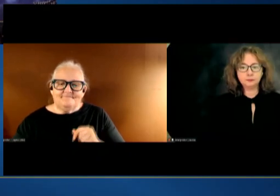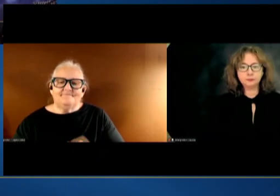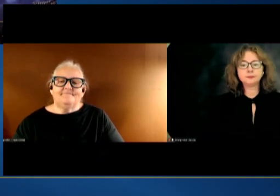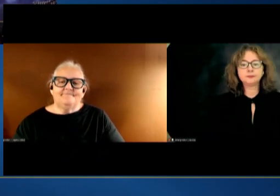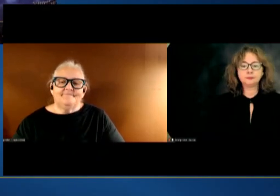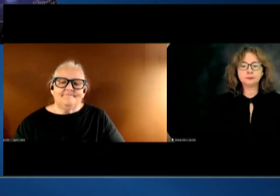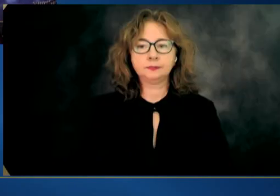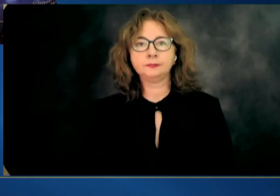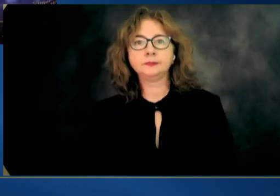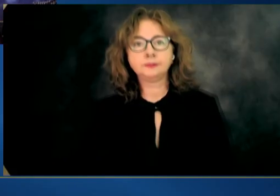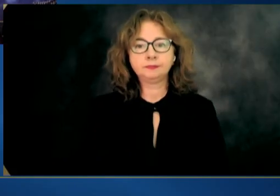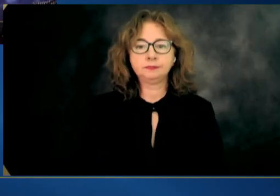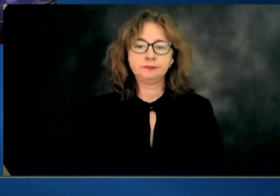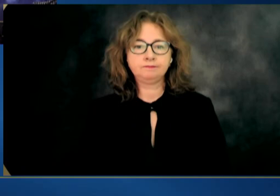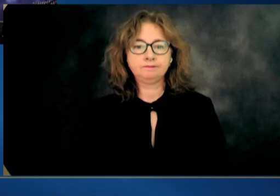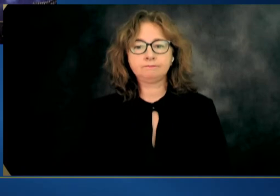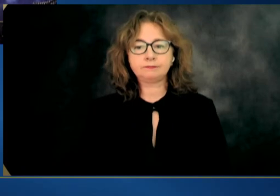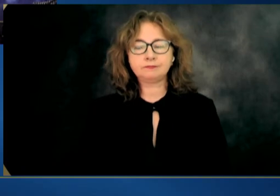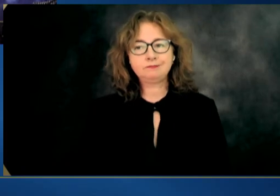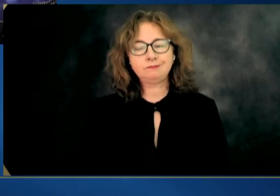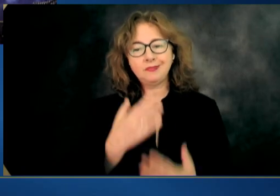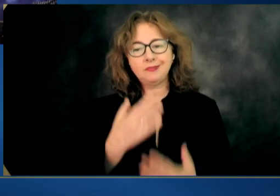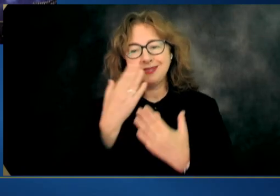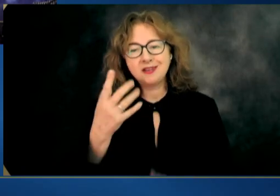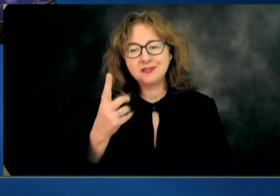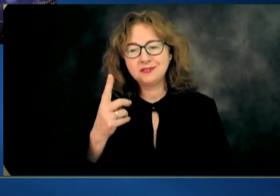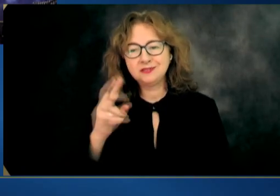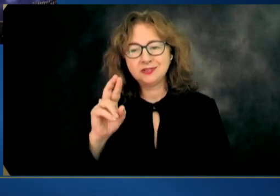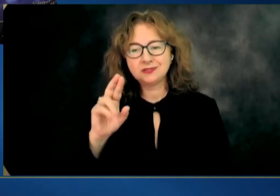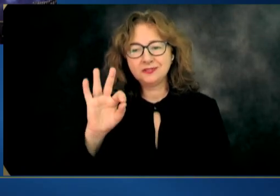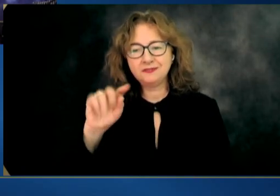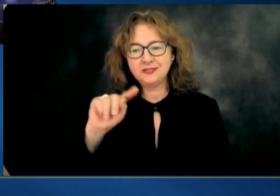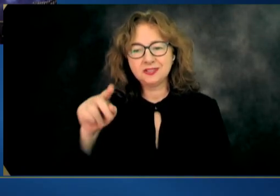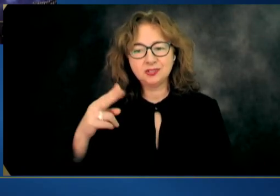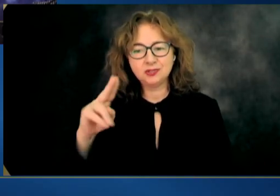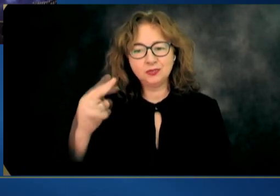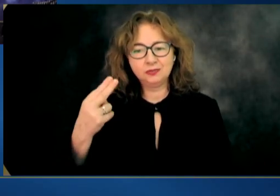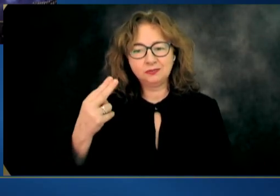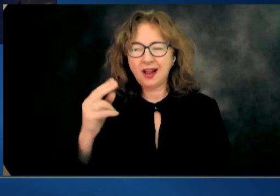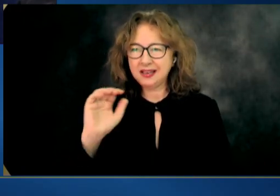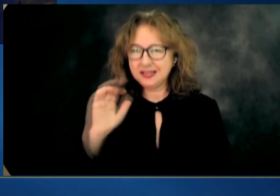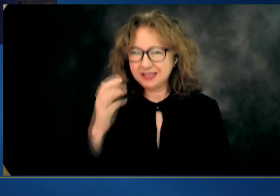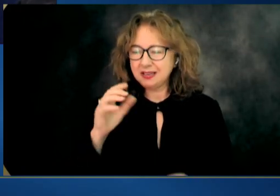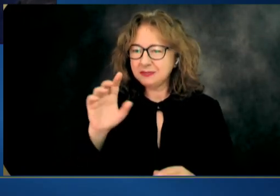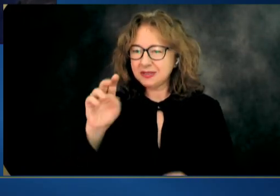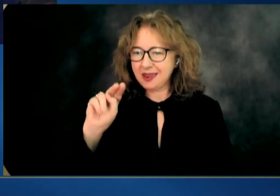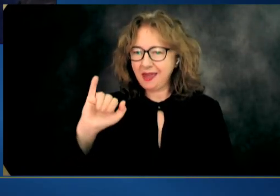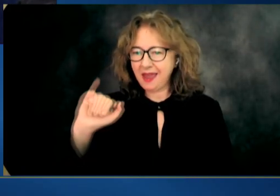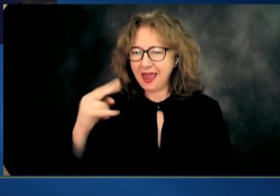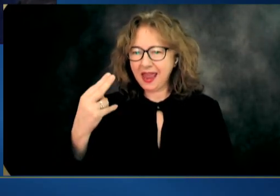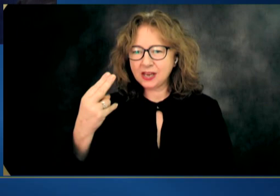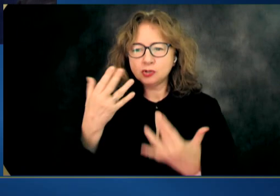Kamal Menghrajani: Thanks so much, Dr. Fitzhugh. It sounds like at NIH, you're really trying to break down barriers, trying to make sure that people who wouldn't otherwise have